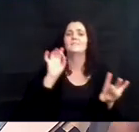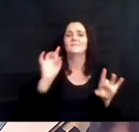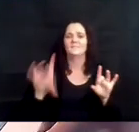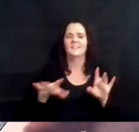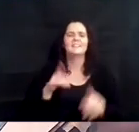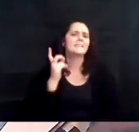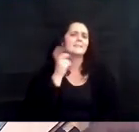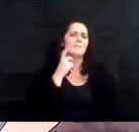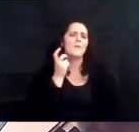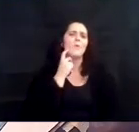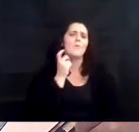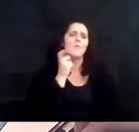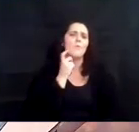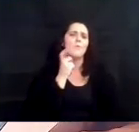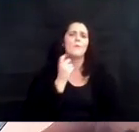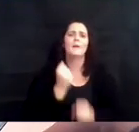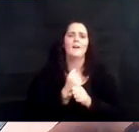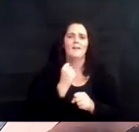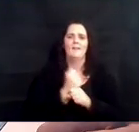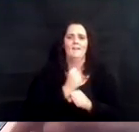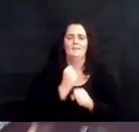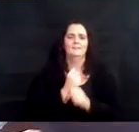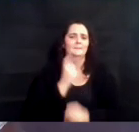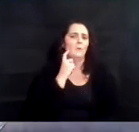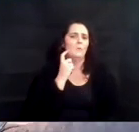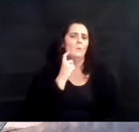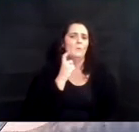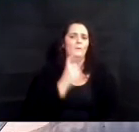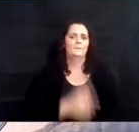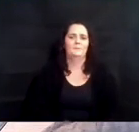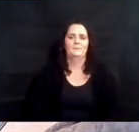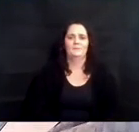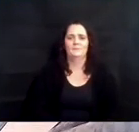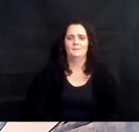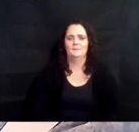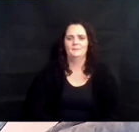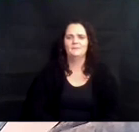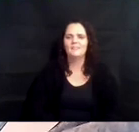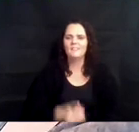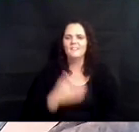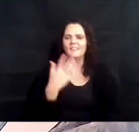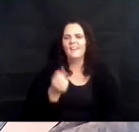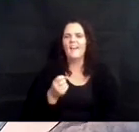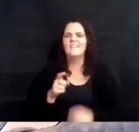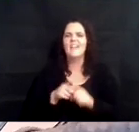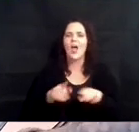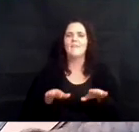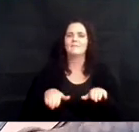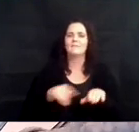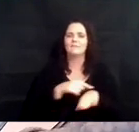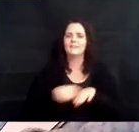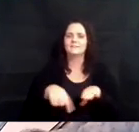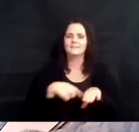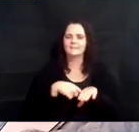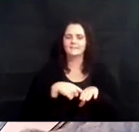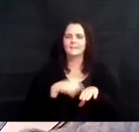simple version of the the Kentridge bathtub. And his bathtub, it looks like even has little feet on it. I'll add little feet there at the bottom.